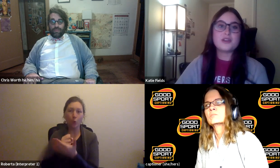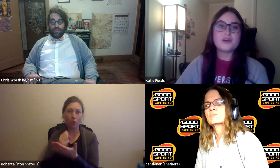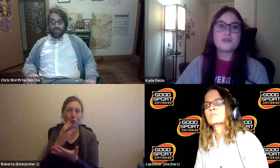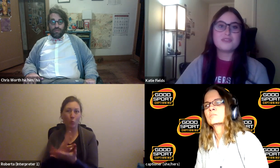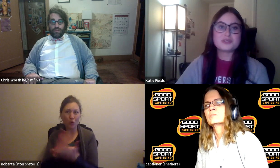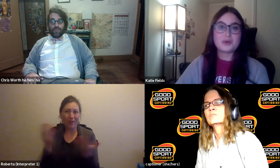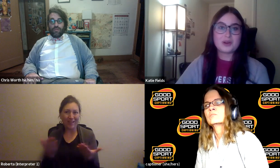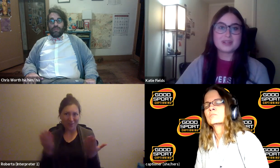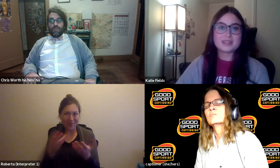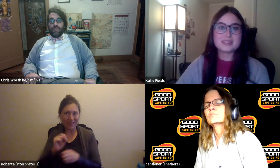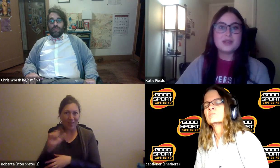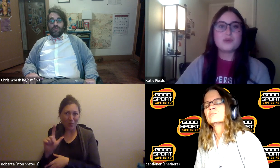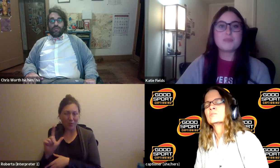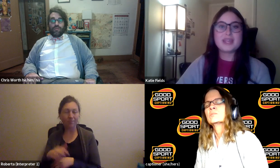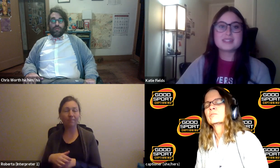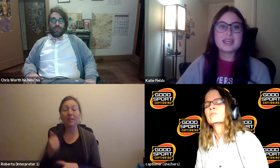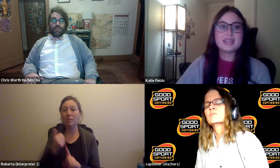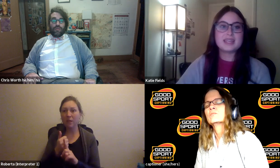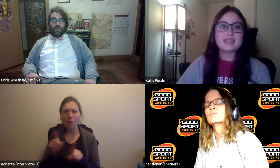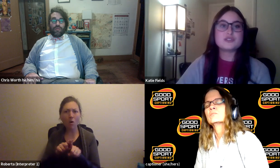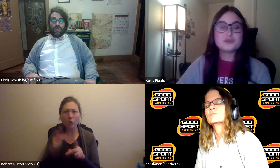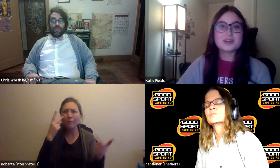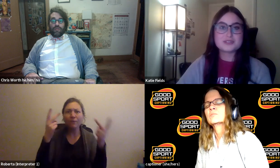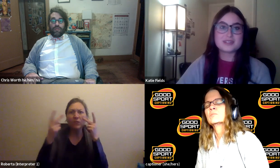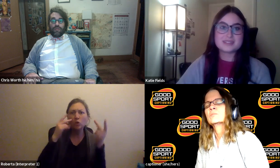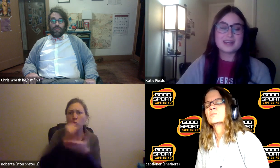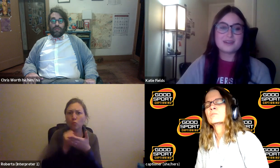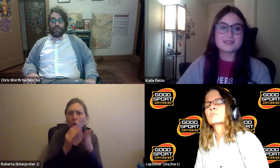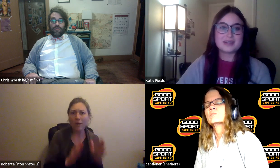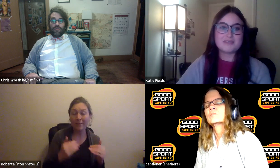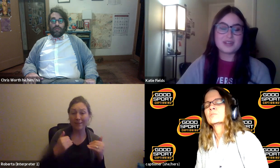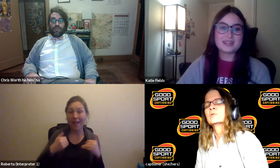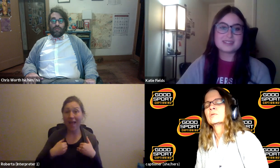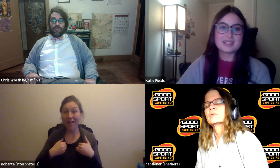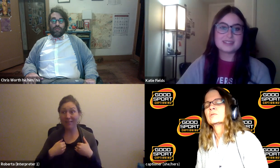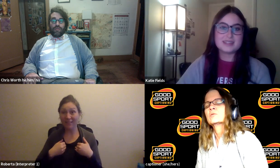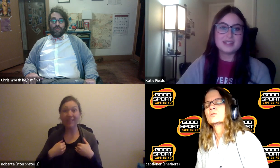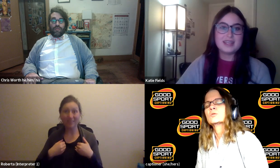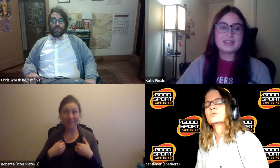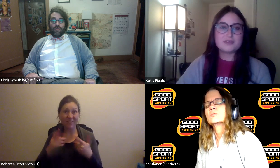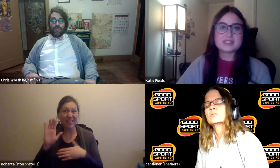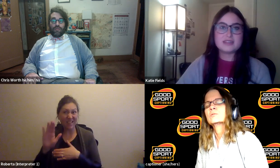known visual artists with paintings hanging in two countries outside the United States. He received